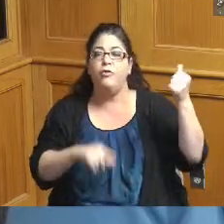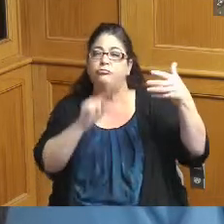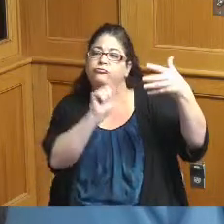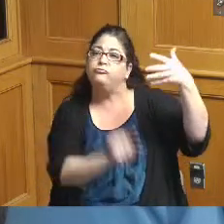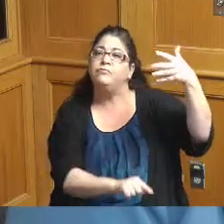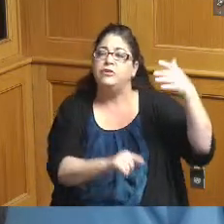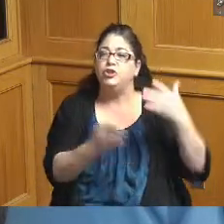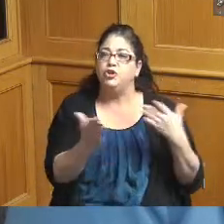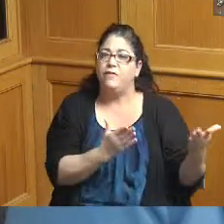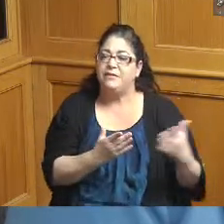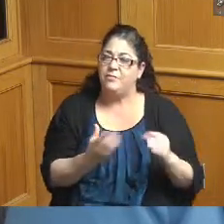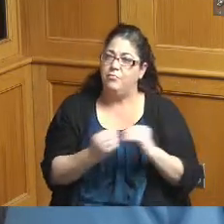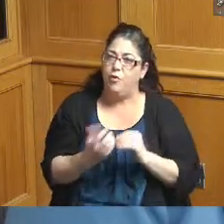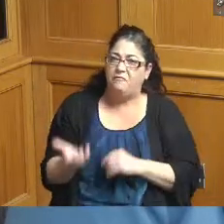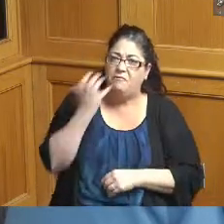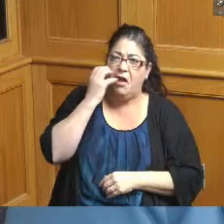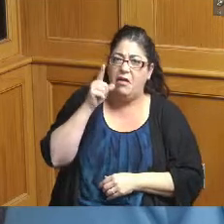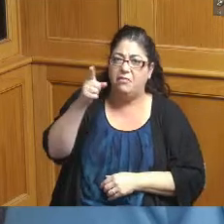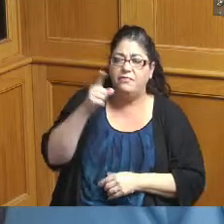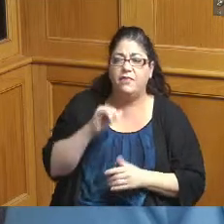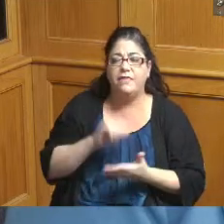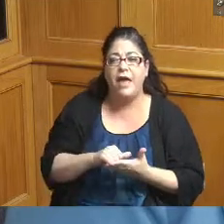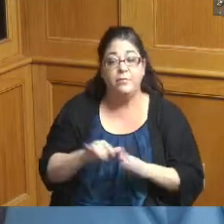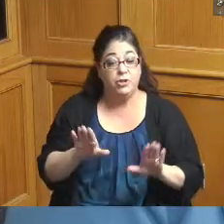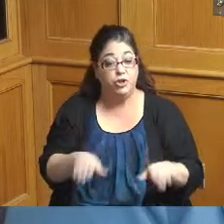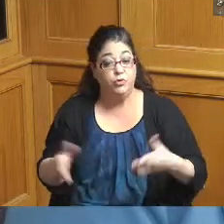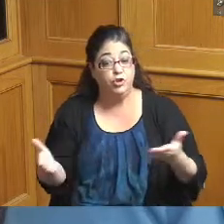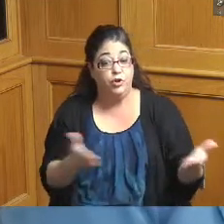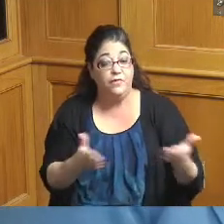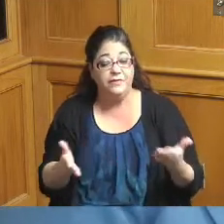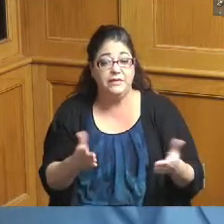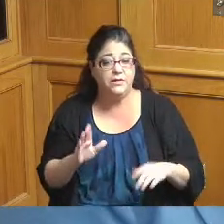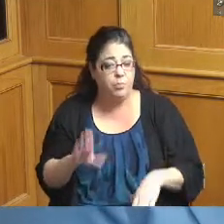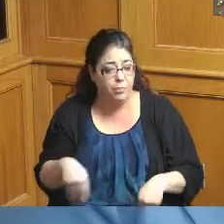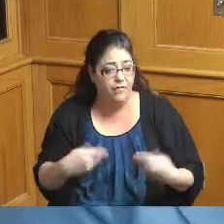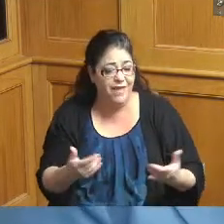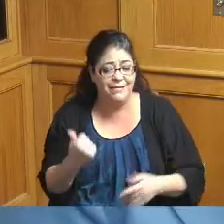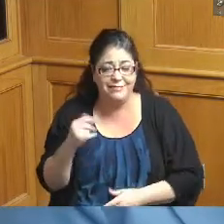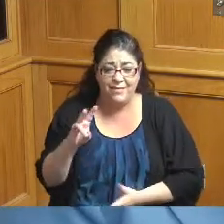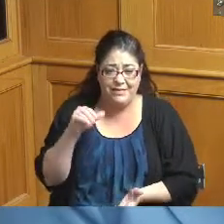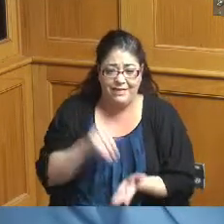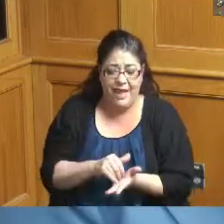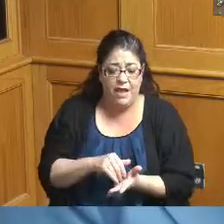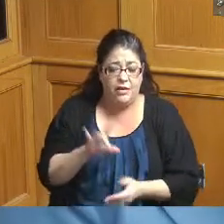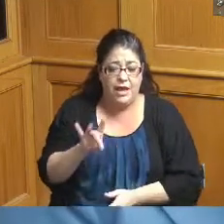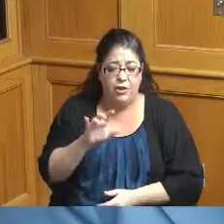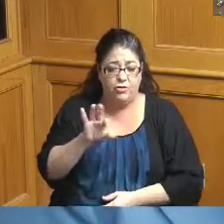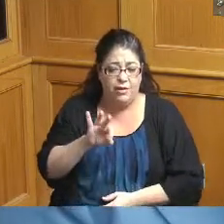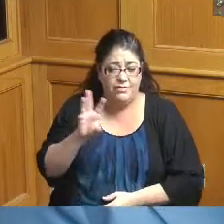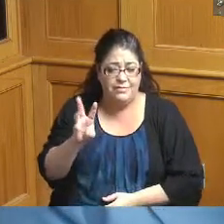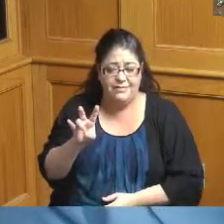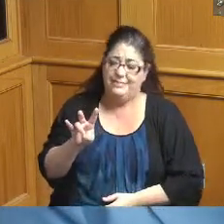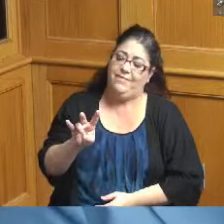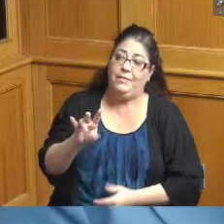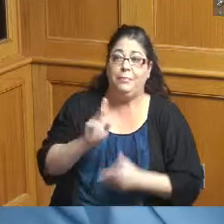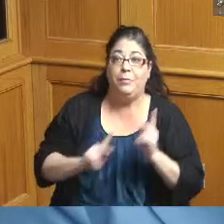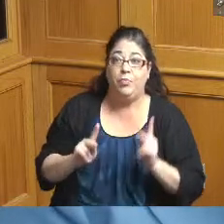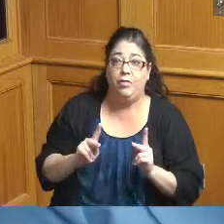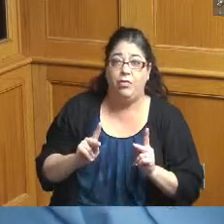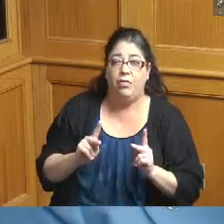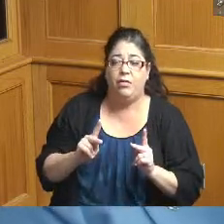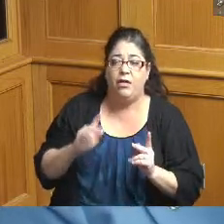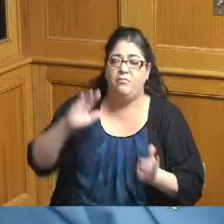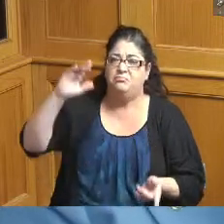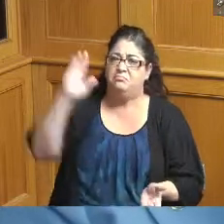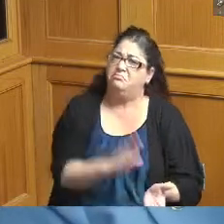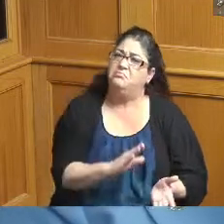interesting Children's Services we're servicing only 17 897 people right and I would assume child